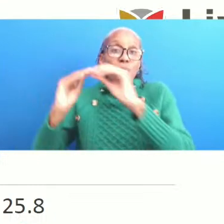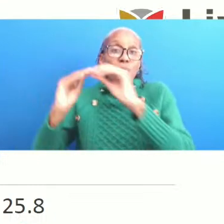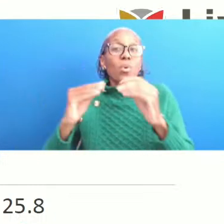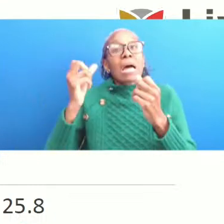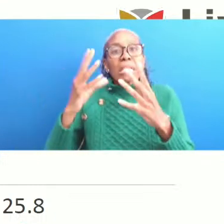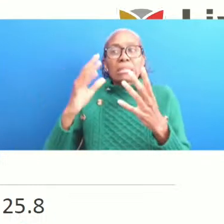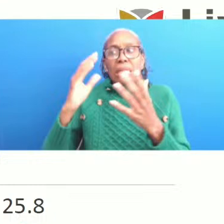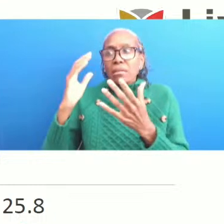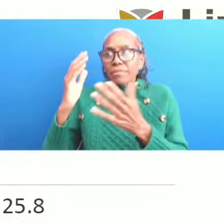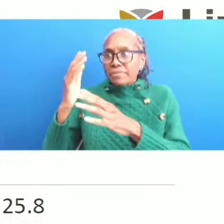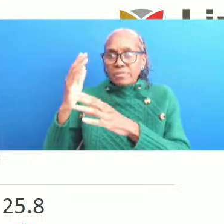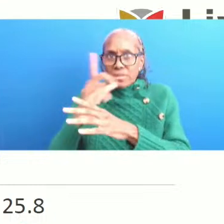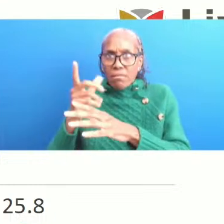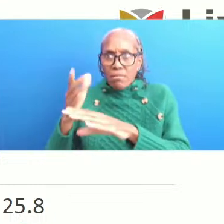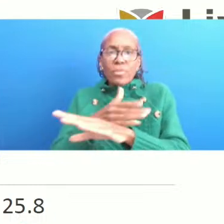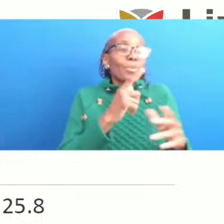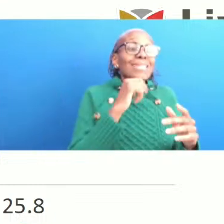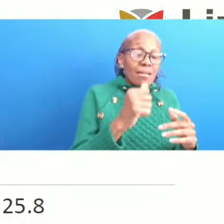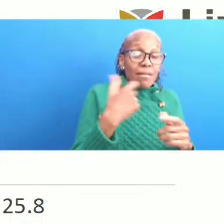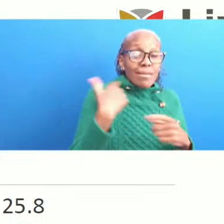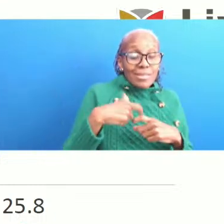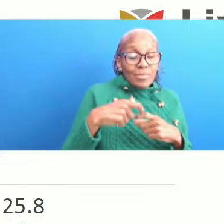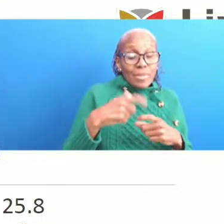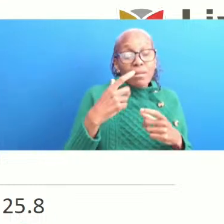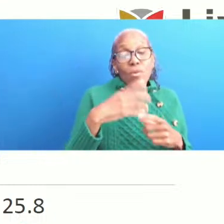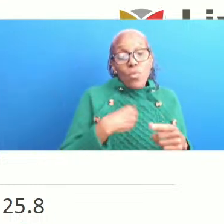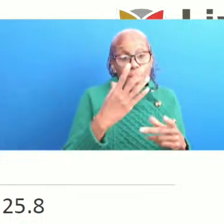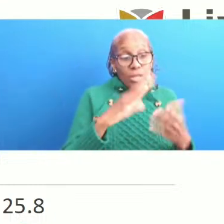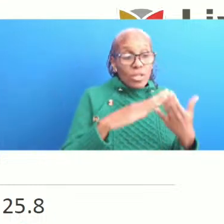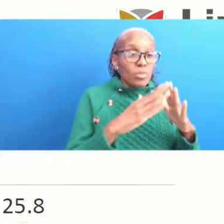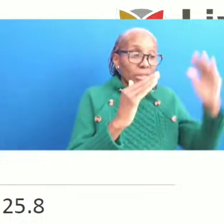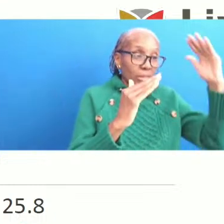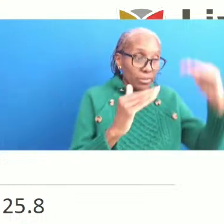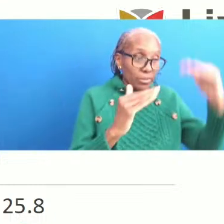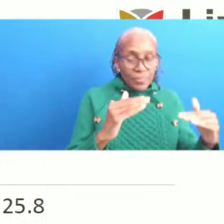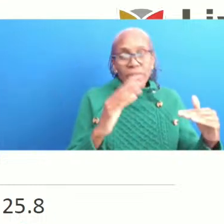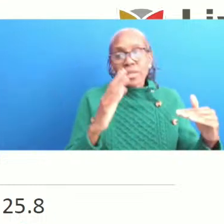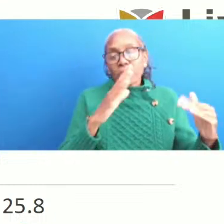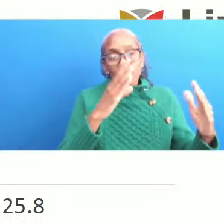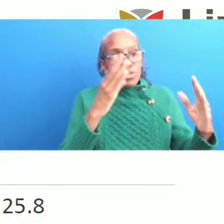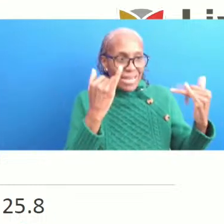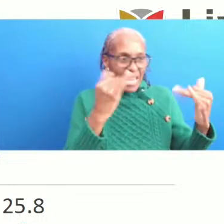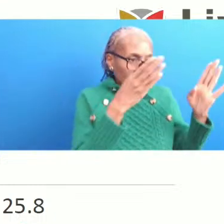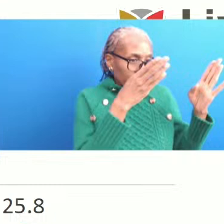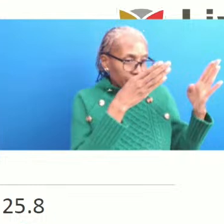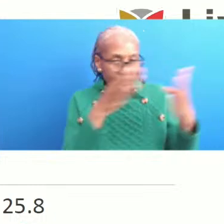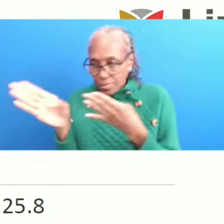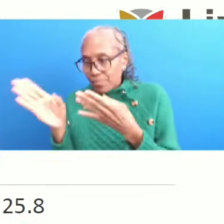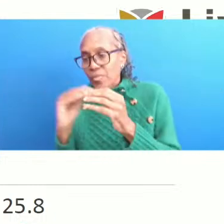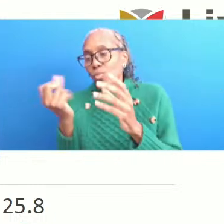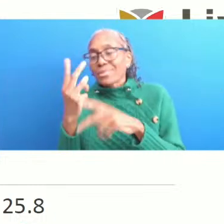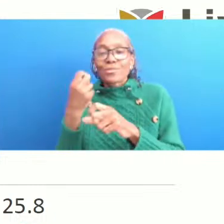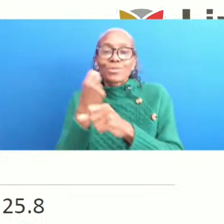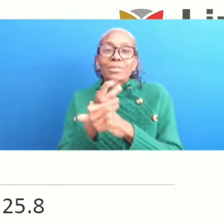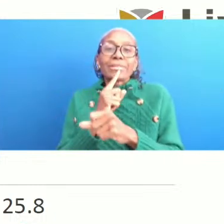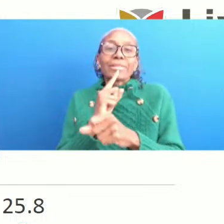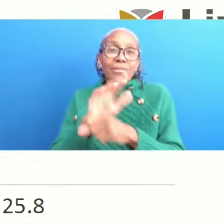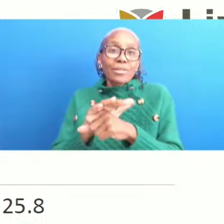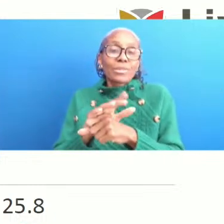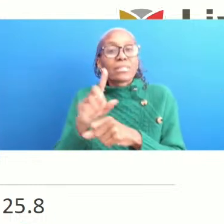THIS IMPROVEMENT THAT WE SEE IS ACTUALLY THE NON-HISPANIC WHITE COMMUNITY AND SO WE HAVE